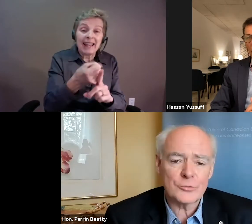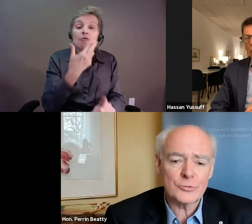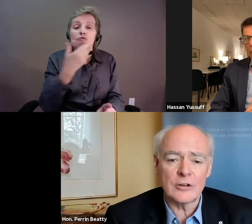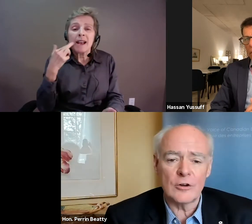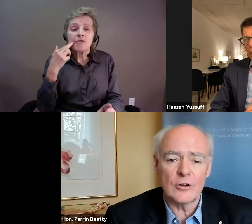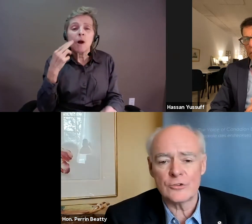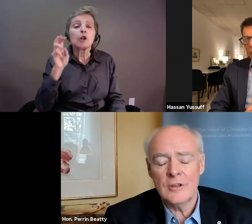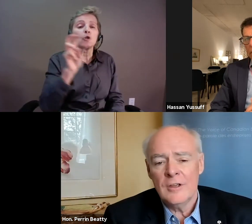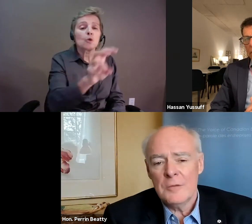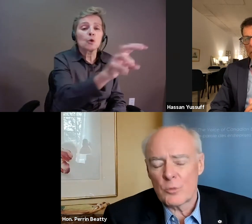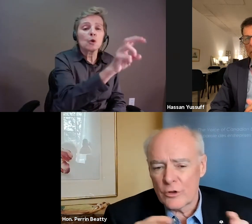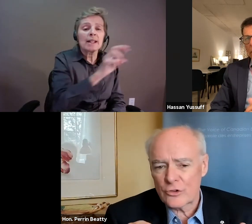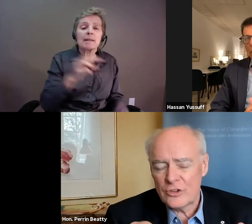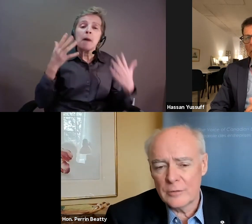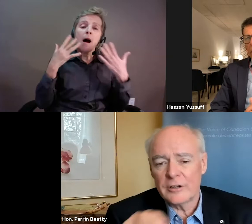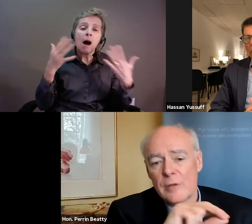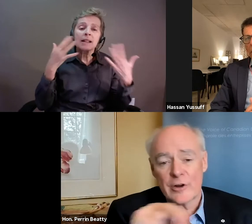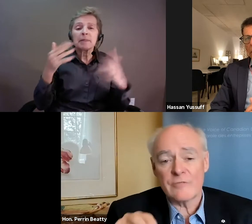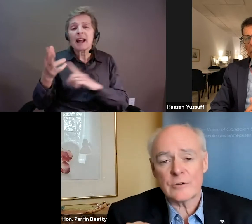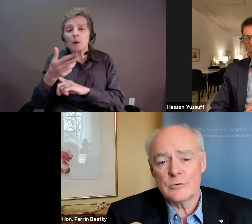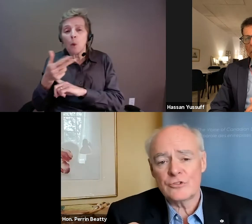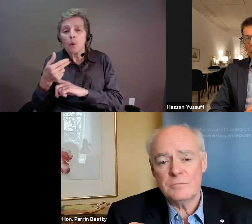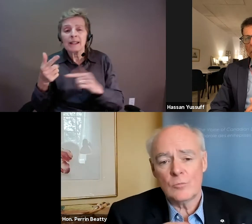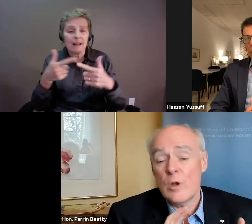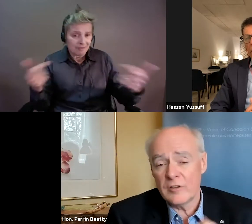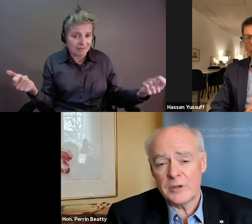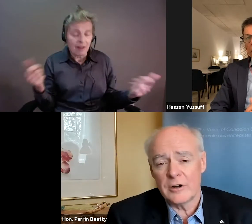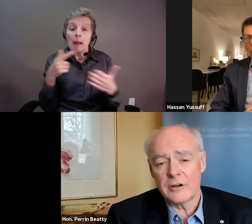hospitality, all of those. But we're also seeing it among demographic groups. Women have been hard